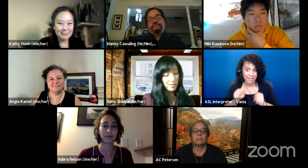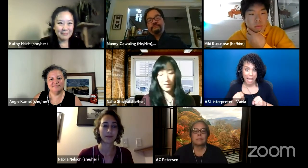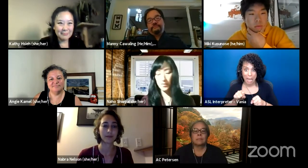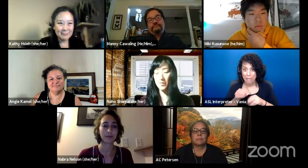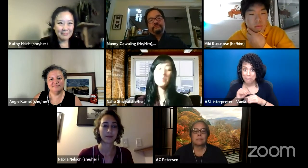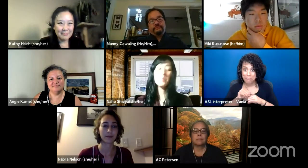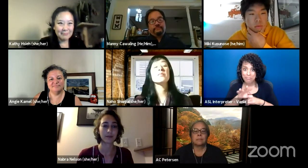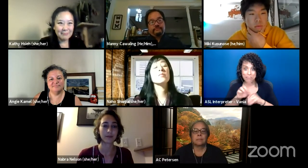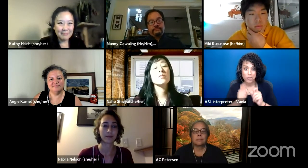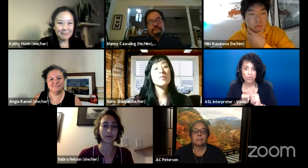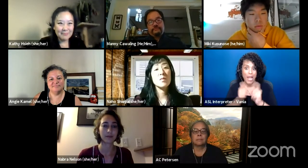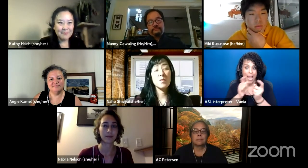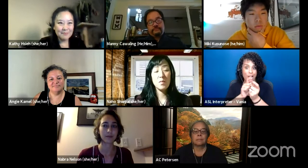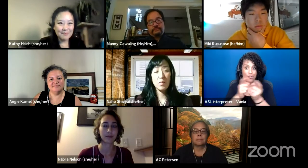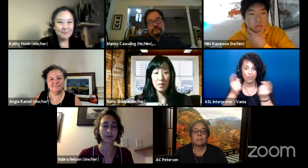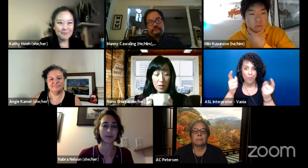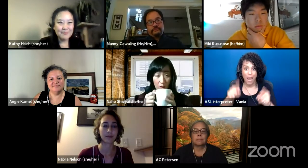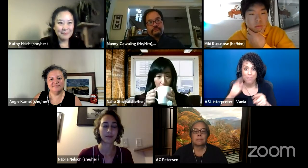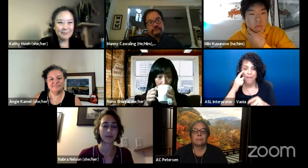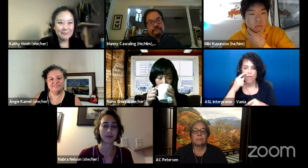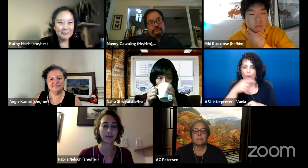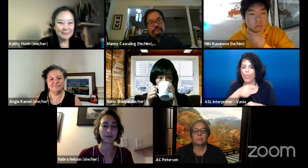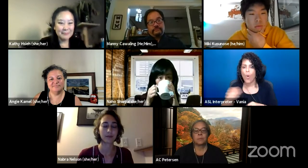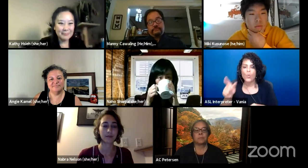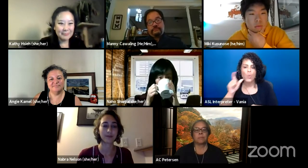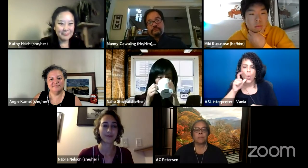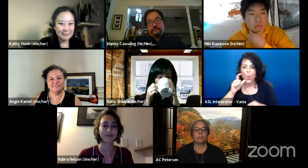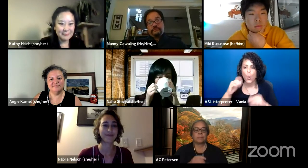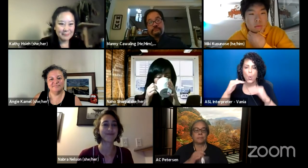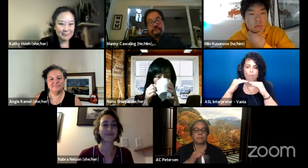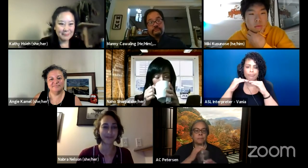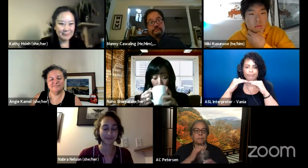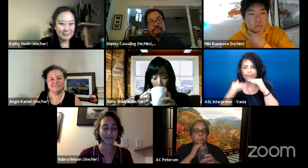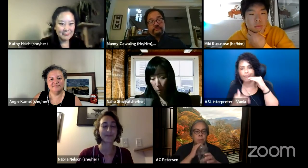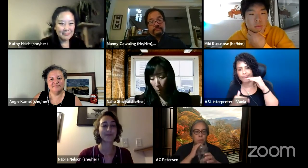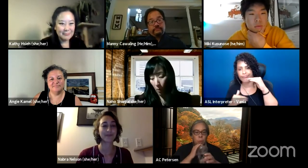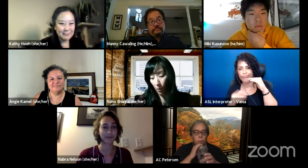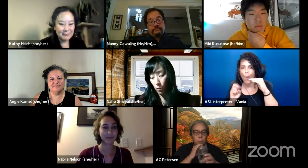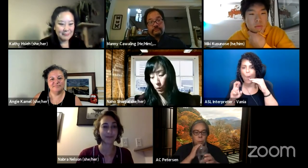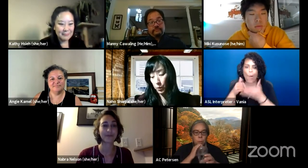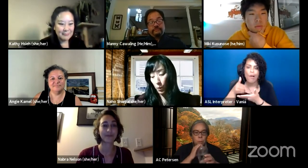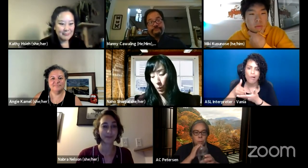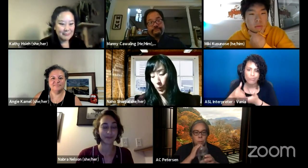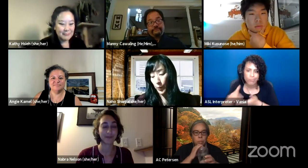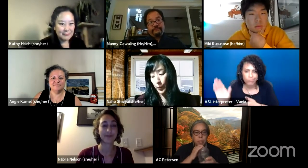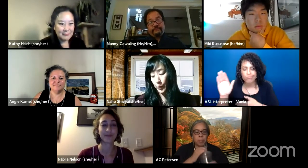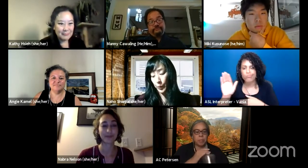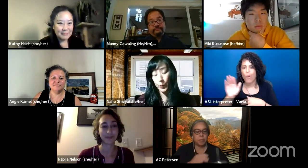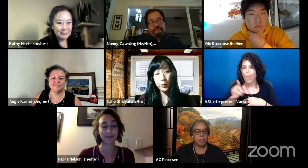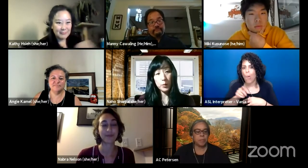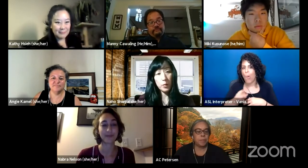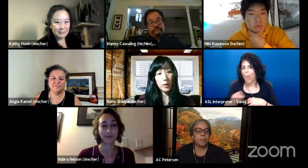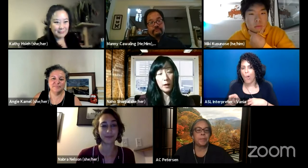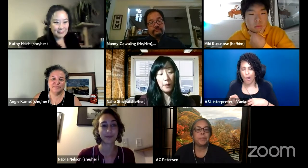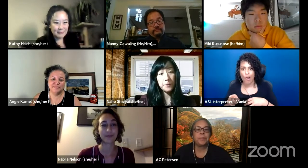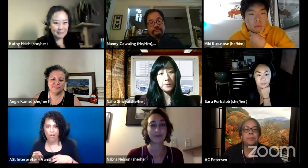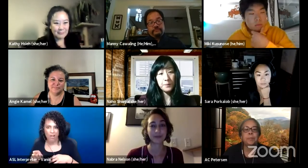for those people who are disenfranchised and less fortunate. And what I'm really hoping that the artistic